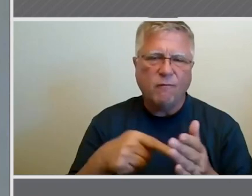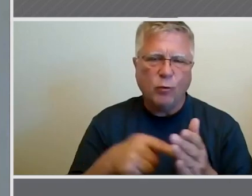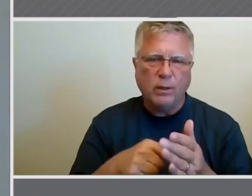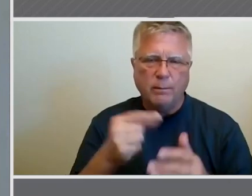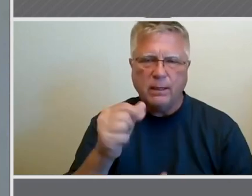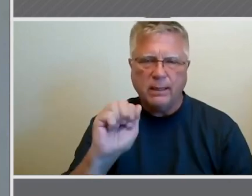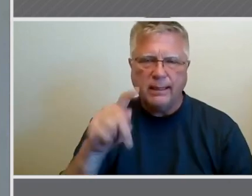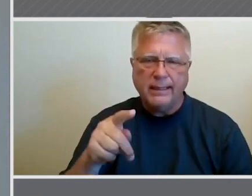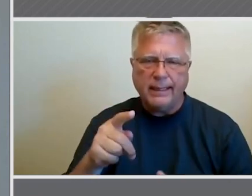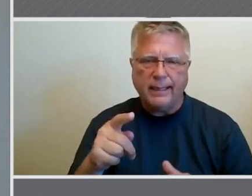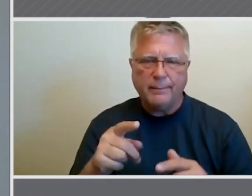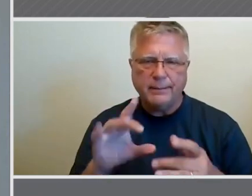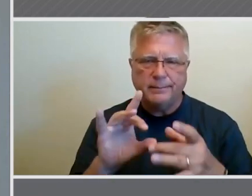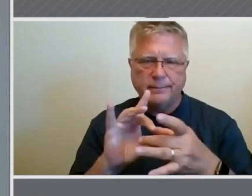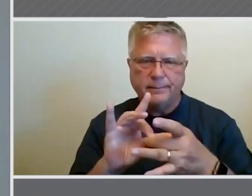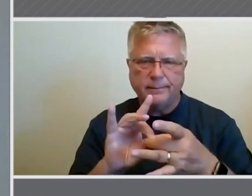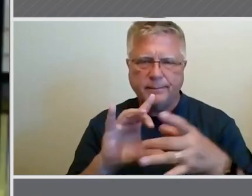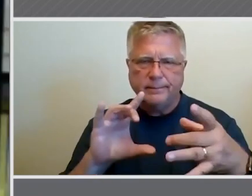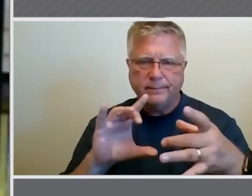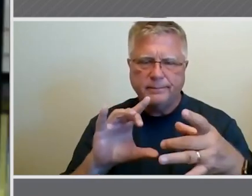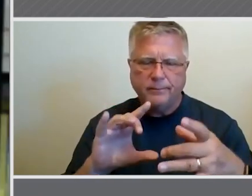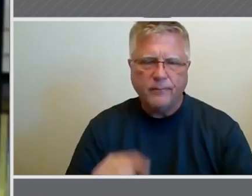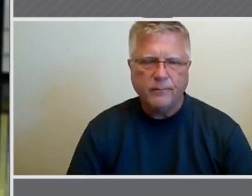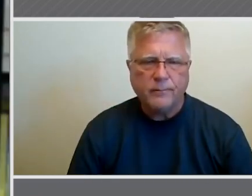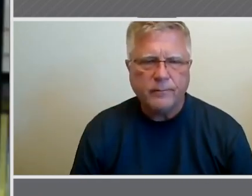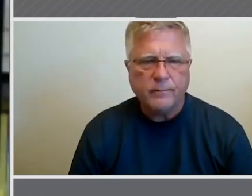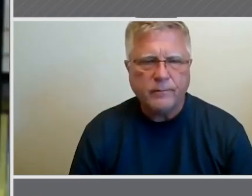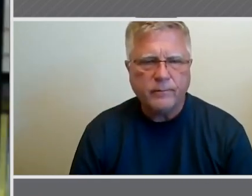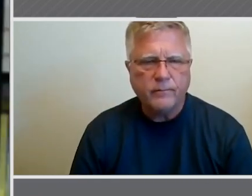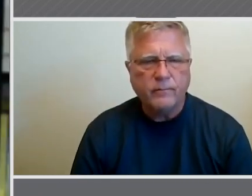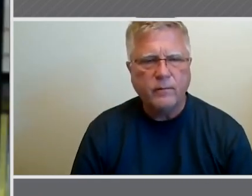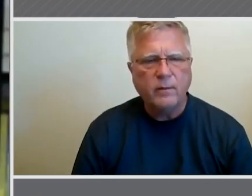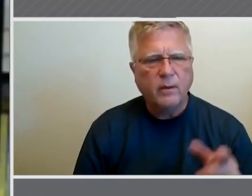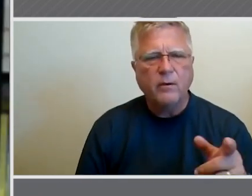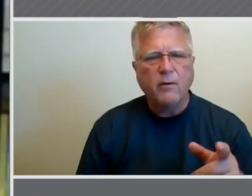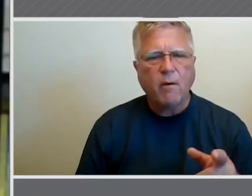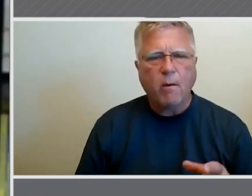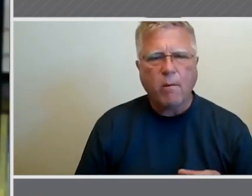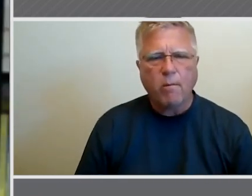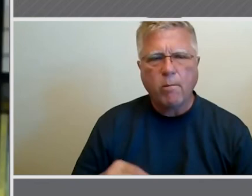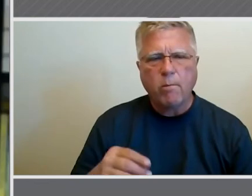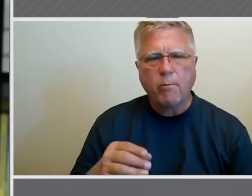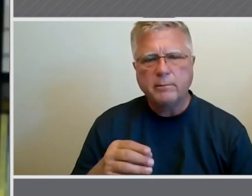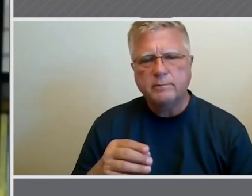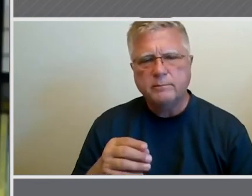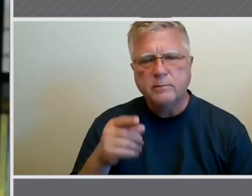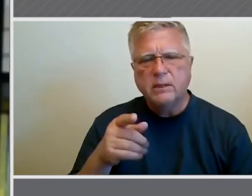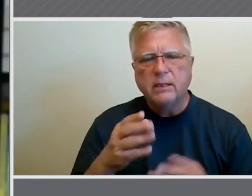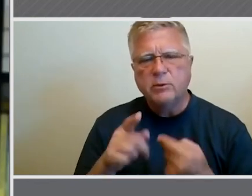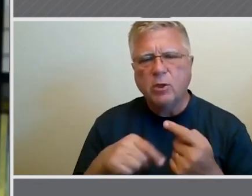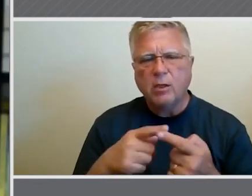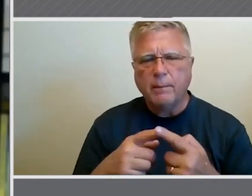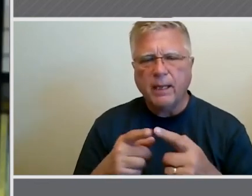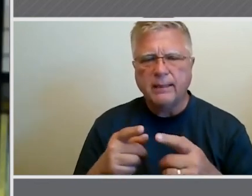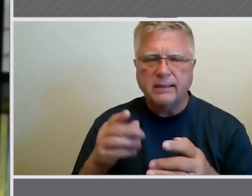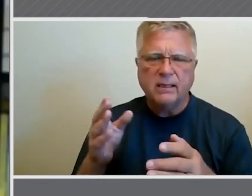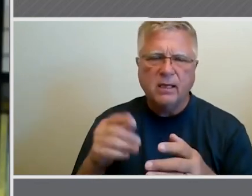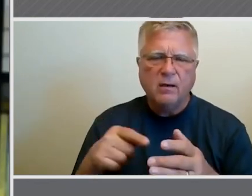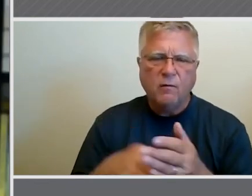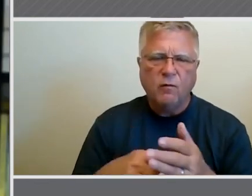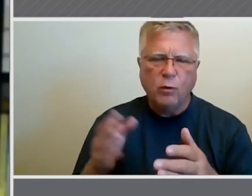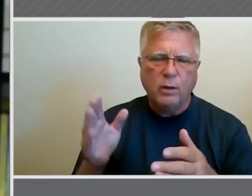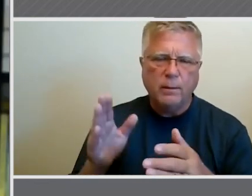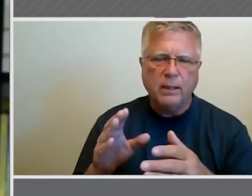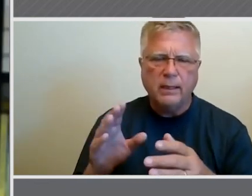But how does have publicly available message or other speakers or not.